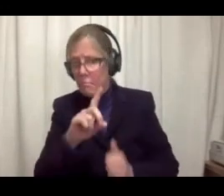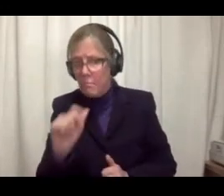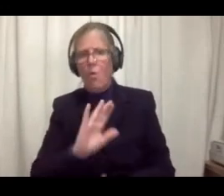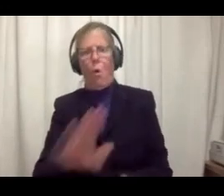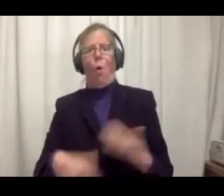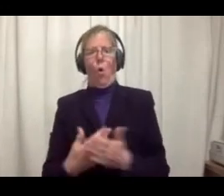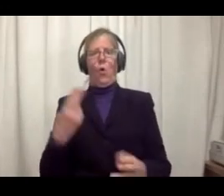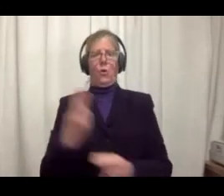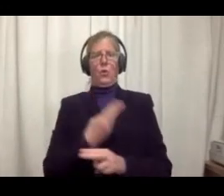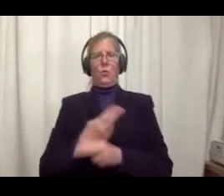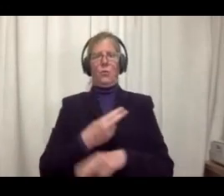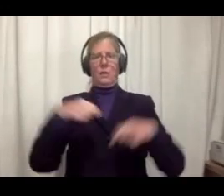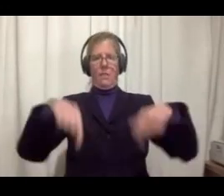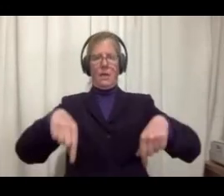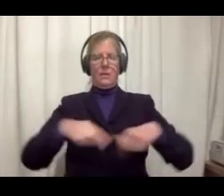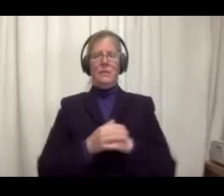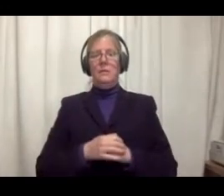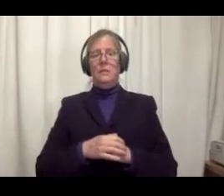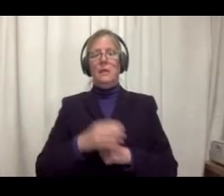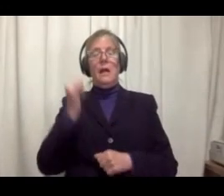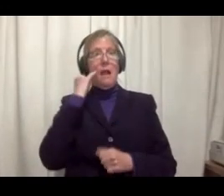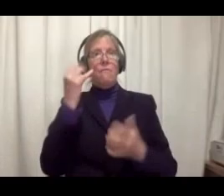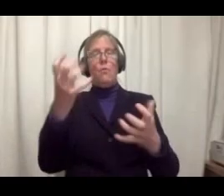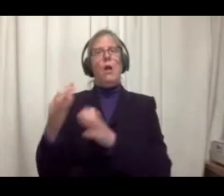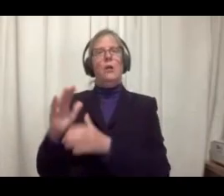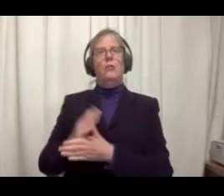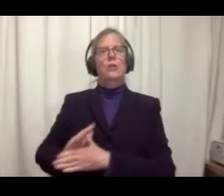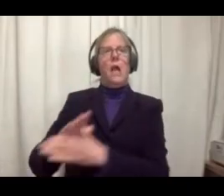Whether you’re looking to share your project outcomes or learn from others,